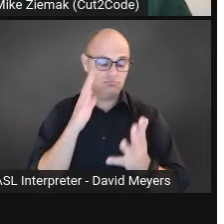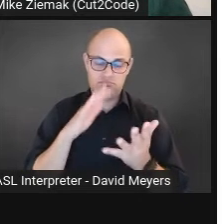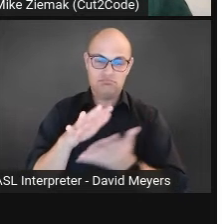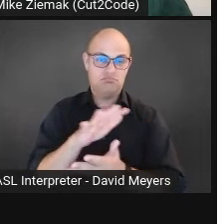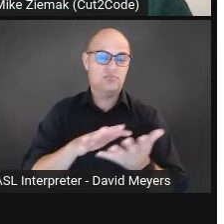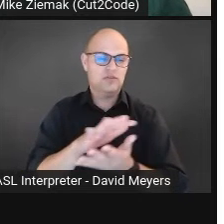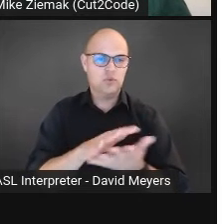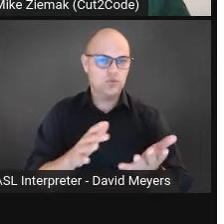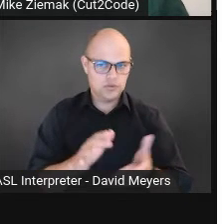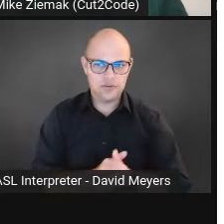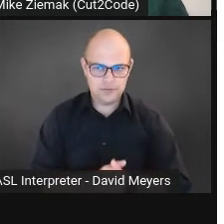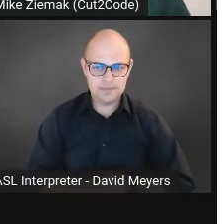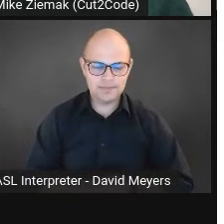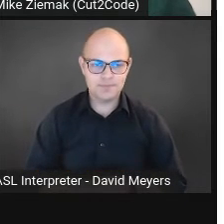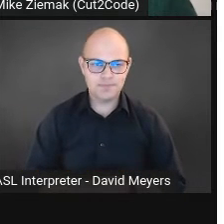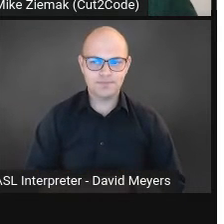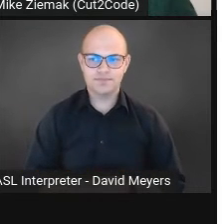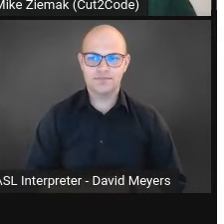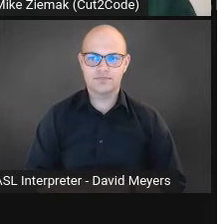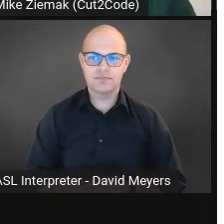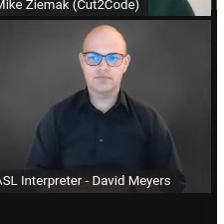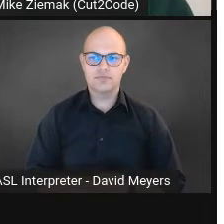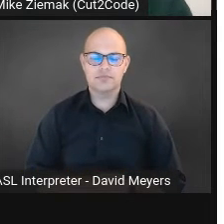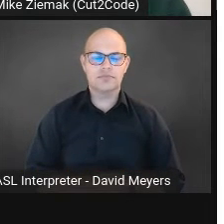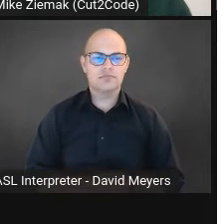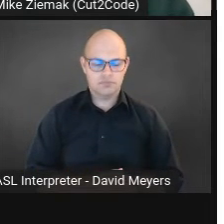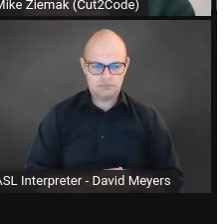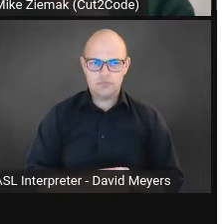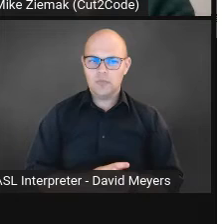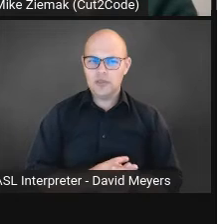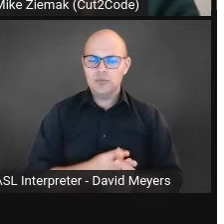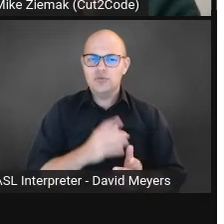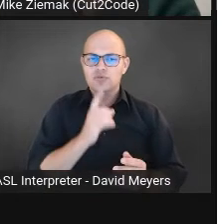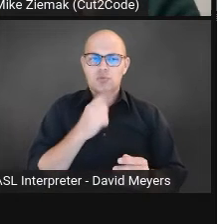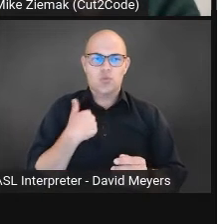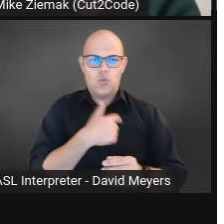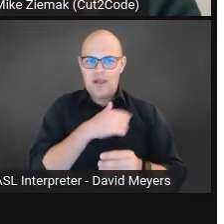We should make sure that we are descriptions and subtitles to each video.